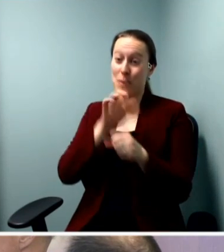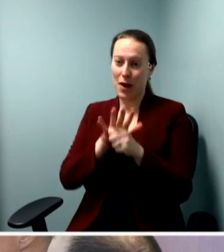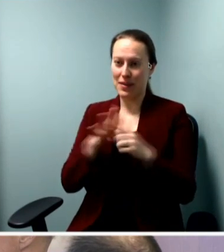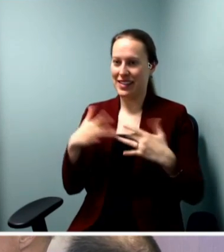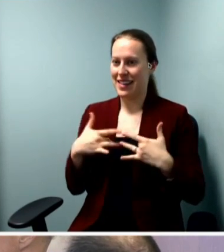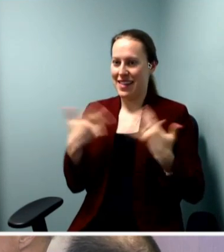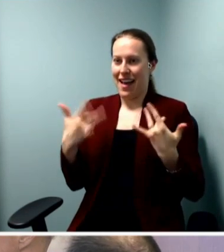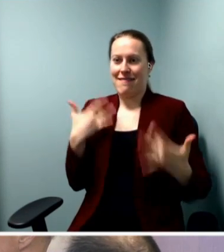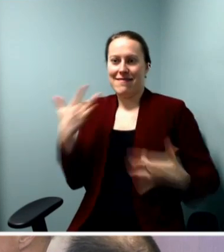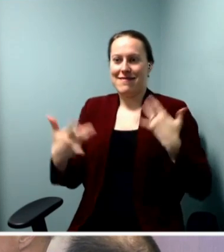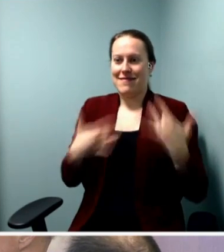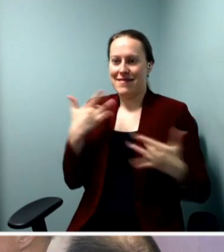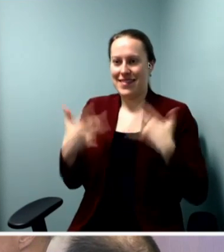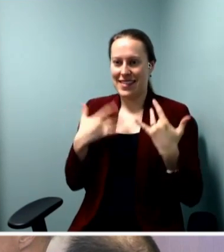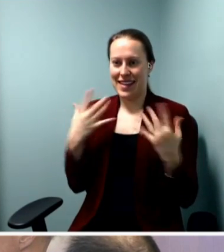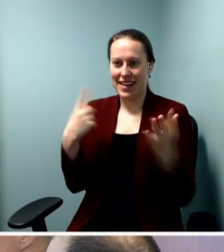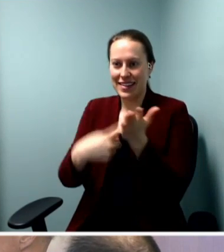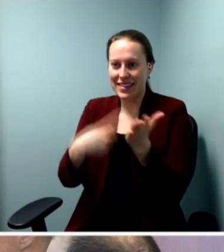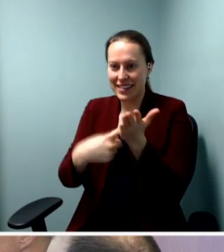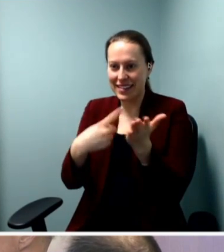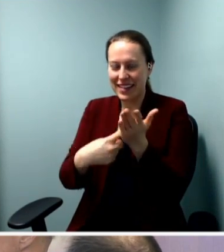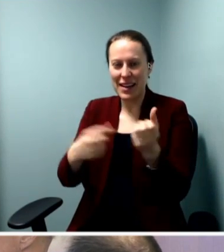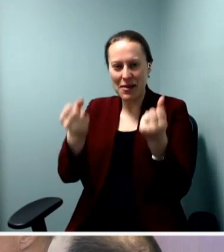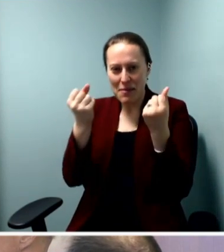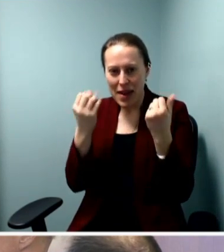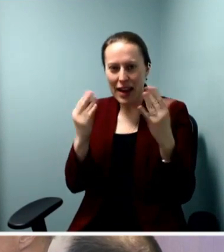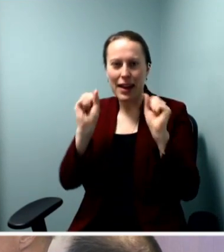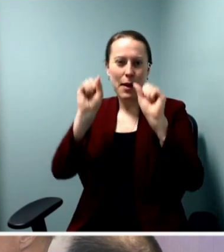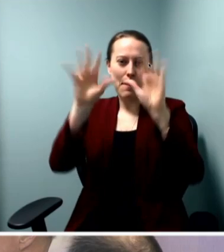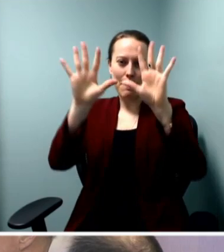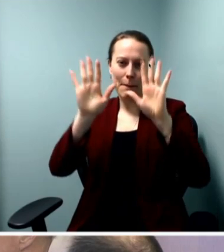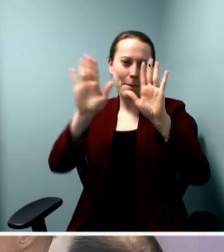with some truly remarkable artists, educators, and community leaders.